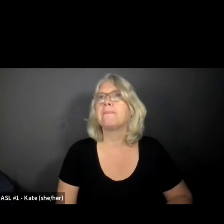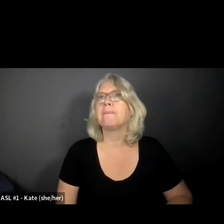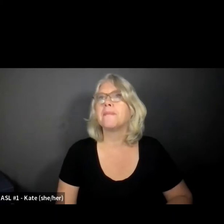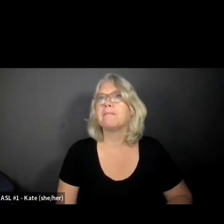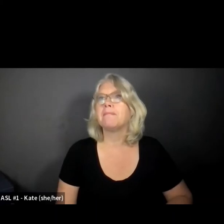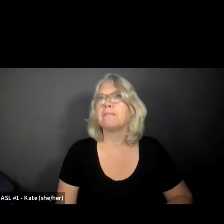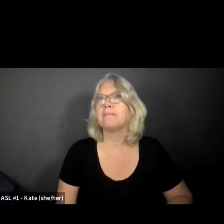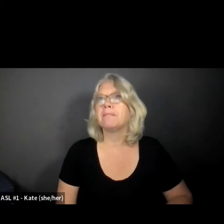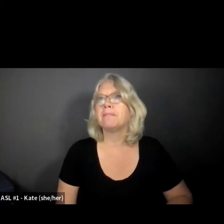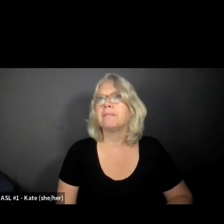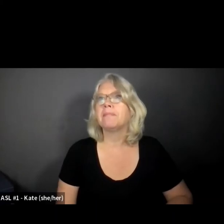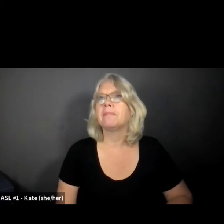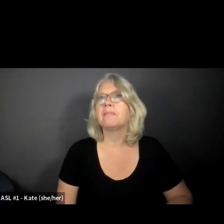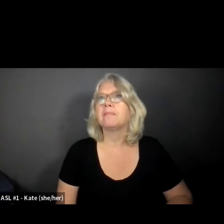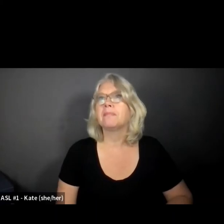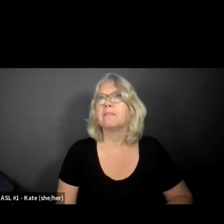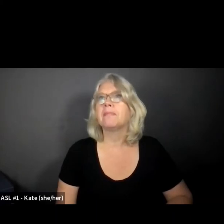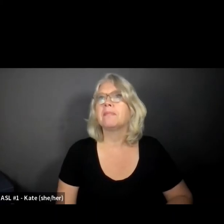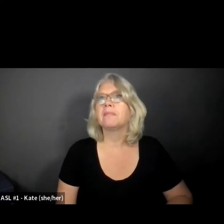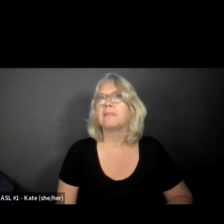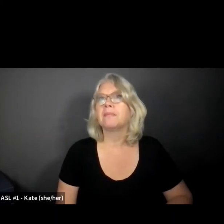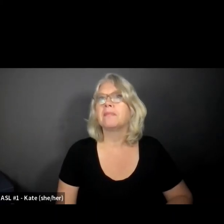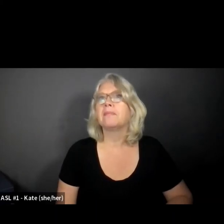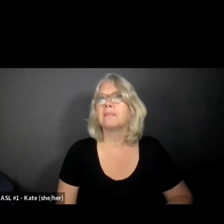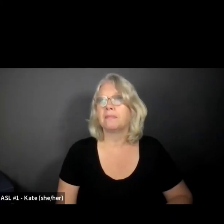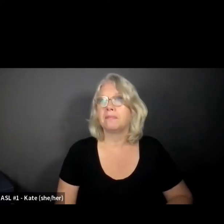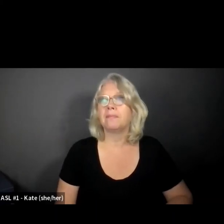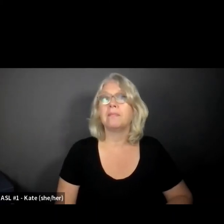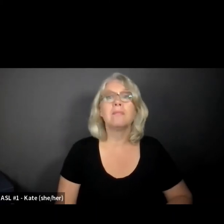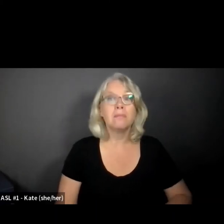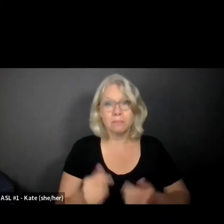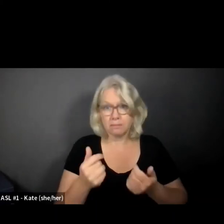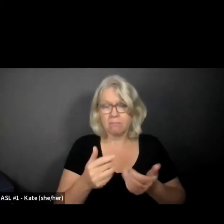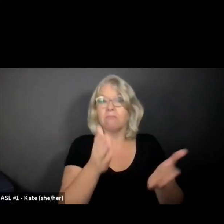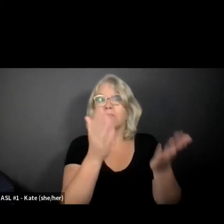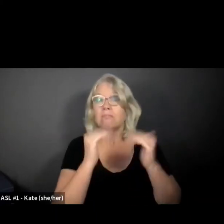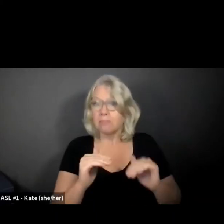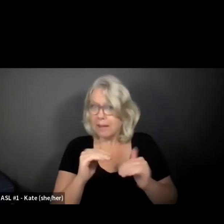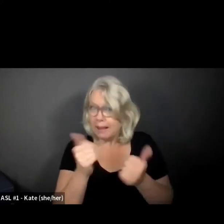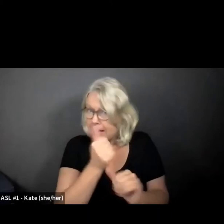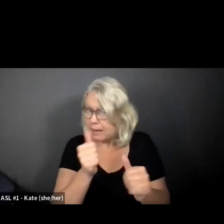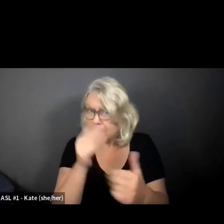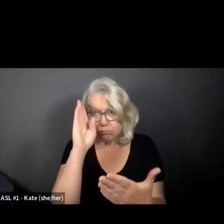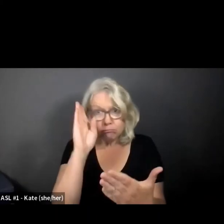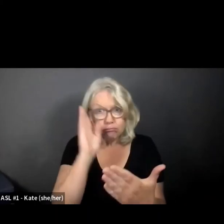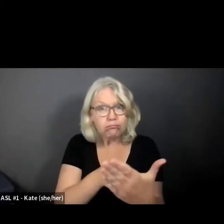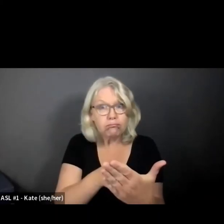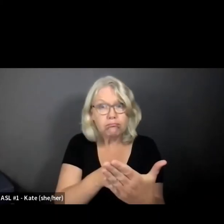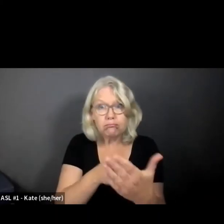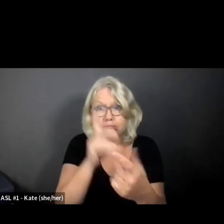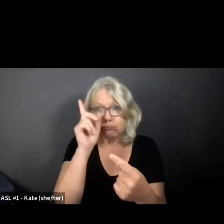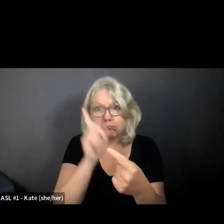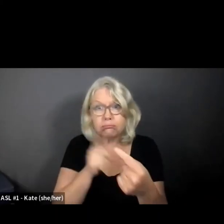Douglas Waxman : THANK YOU. ANY OPPOSED?